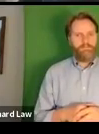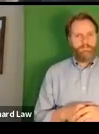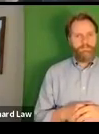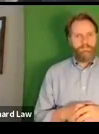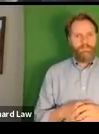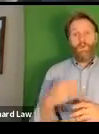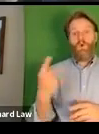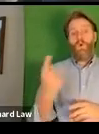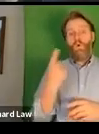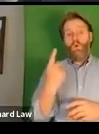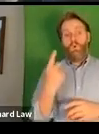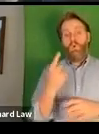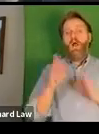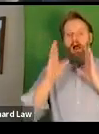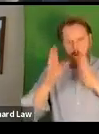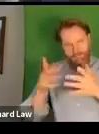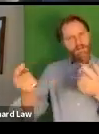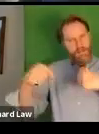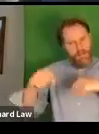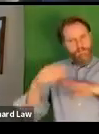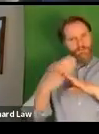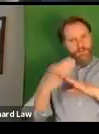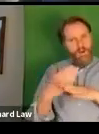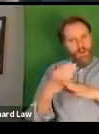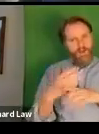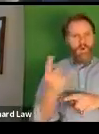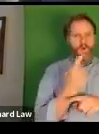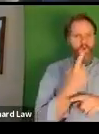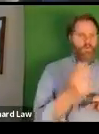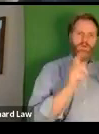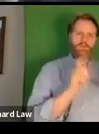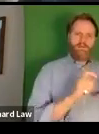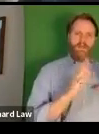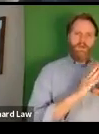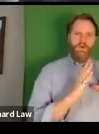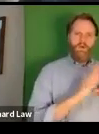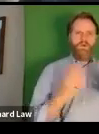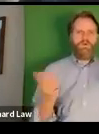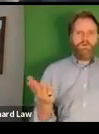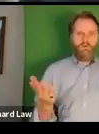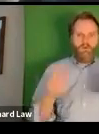are required to come into the workplace and which staff have caring